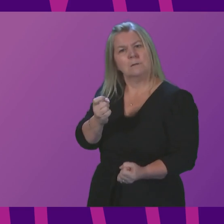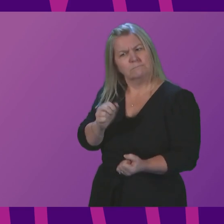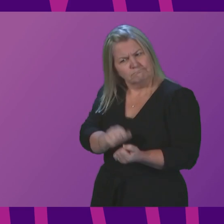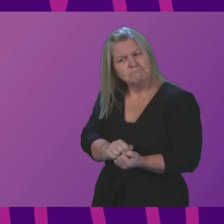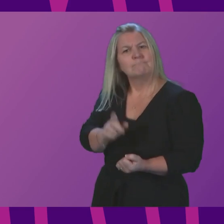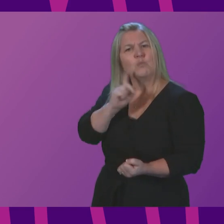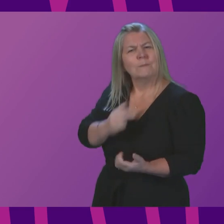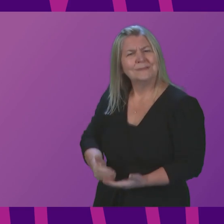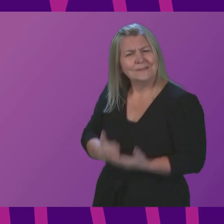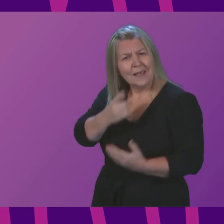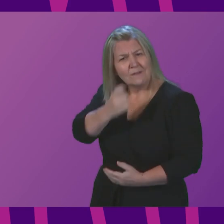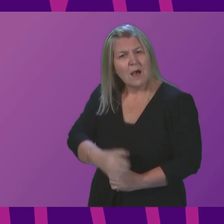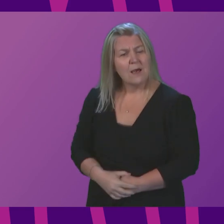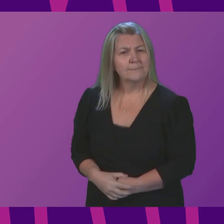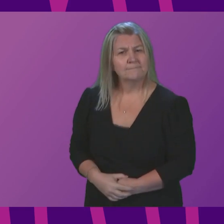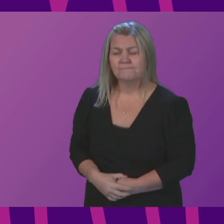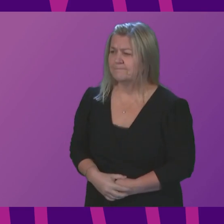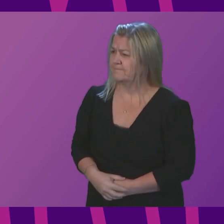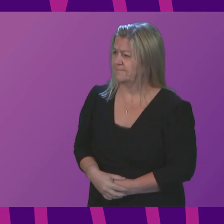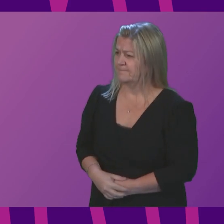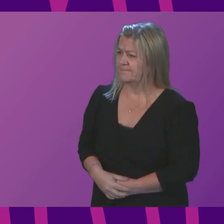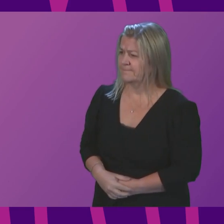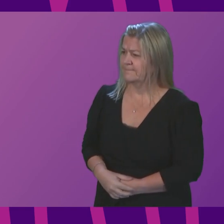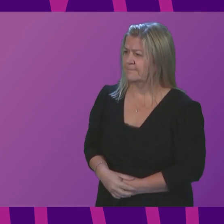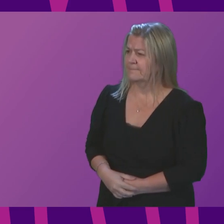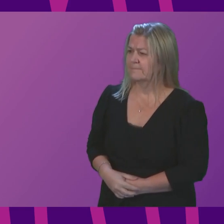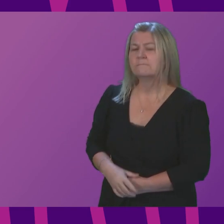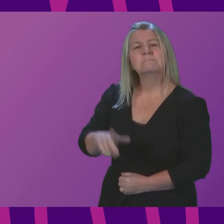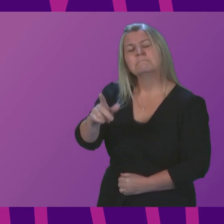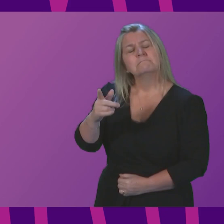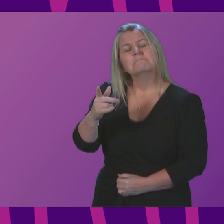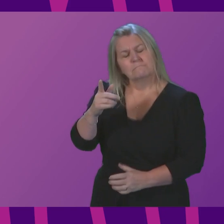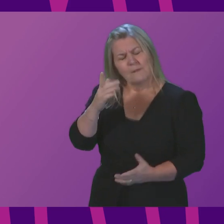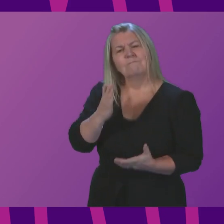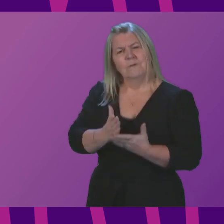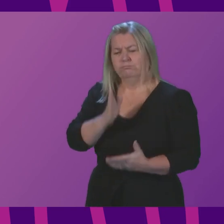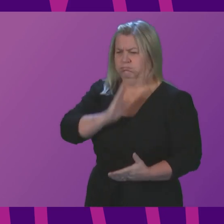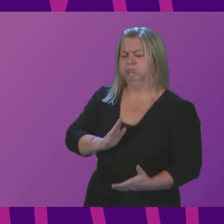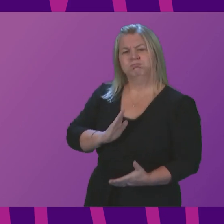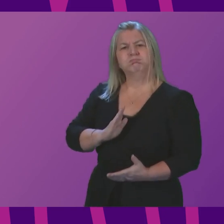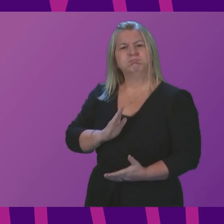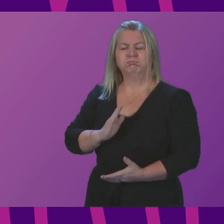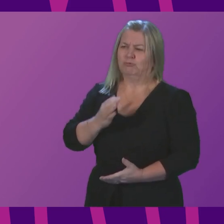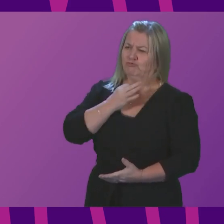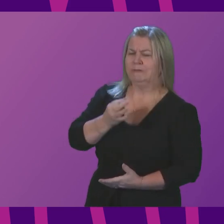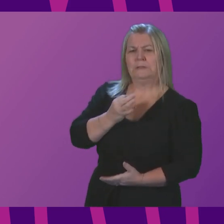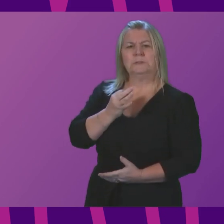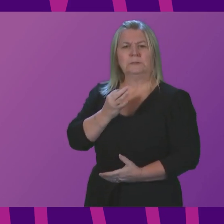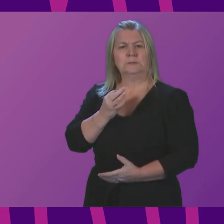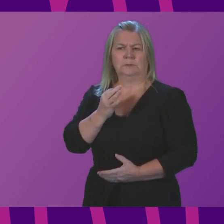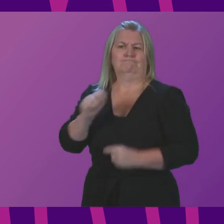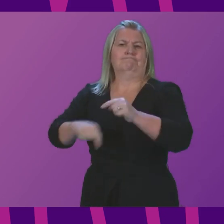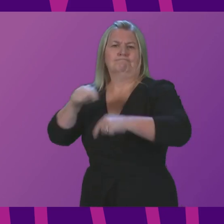I am not complacent about the risks and the threats of abuse, harassment and often very